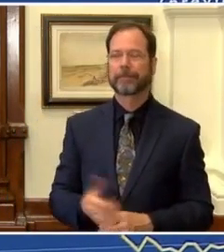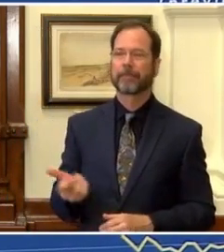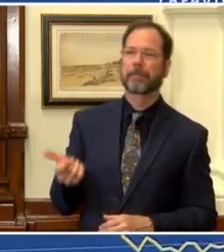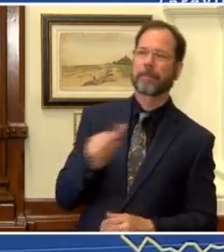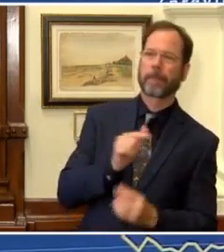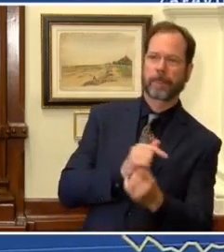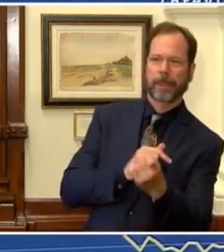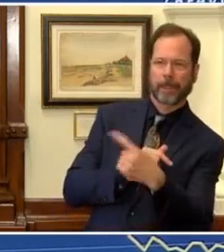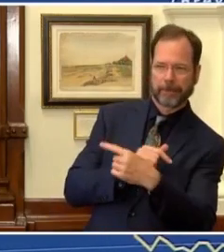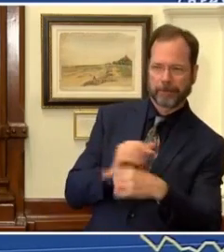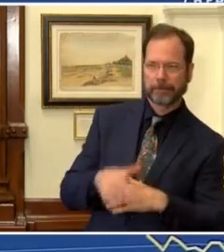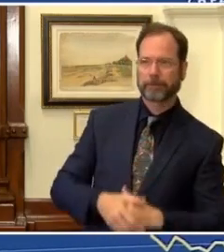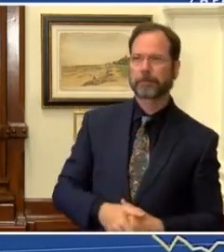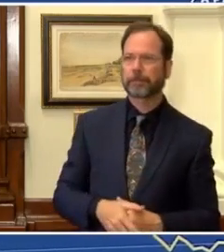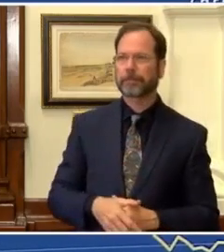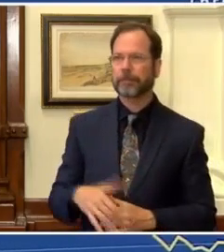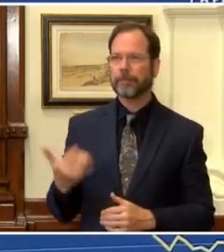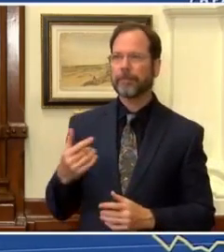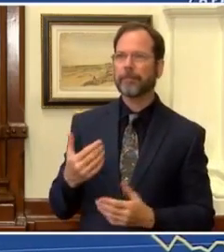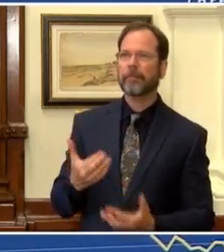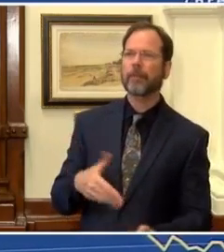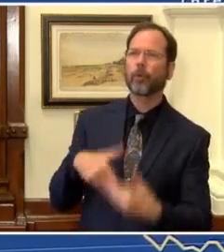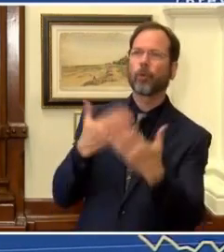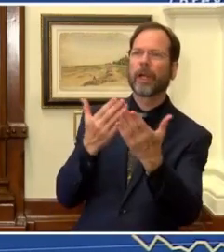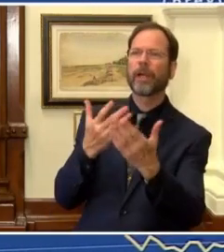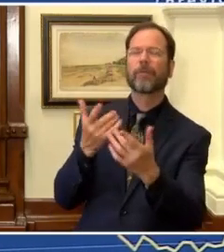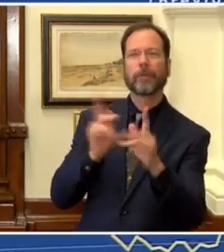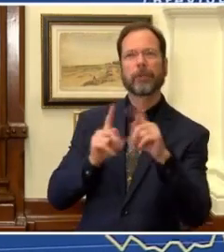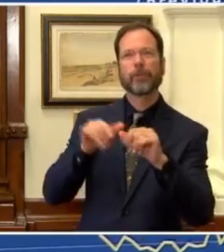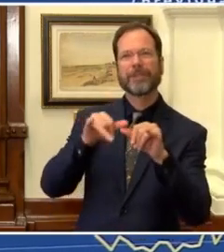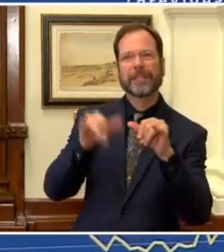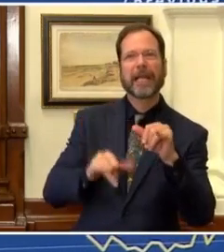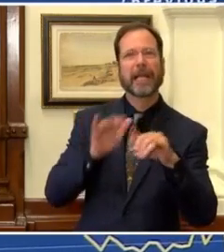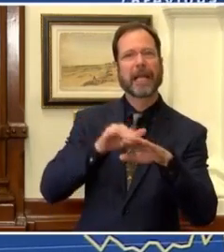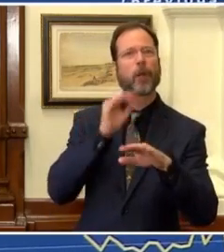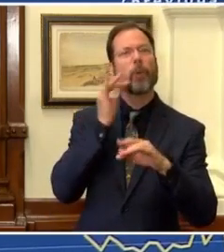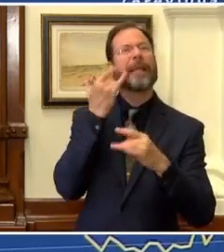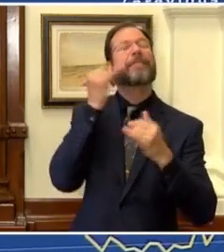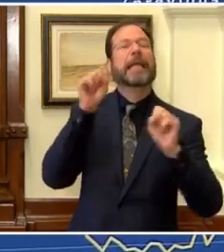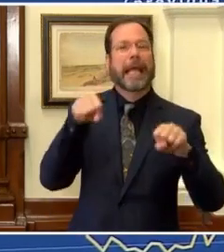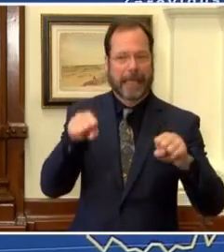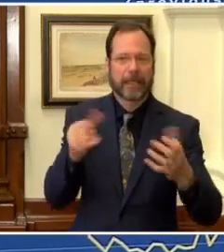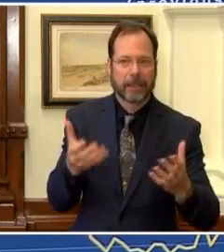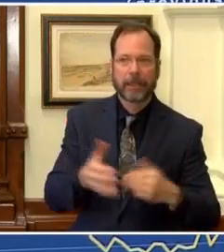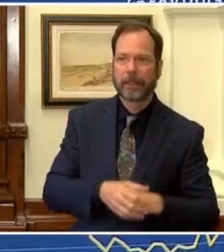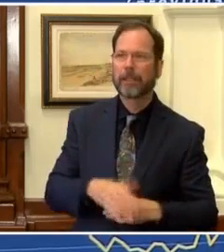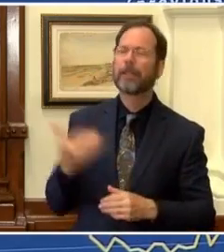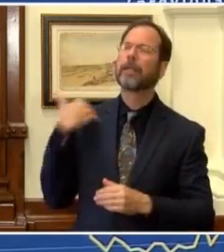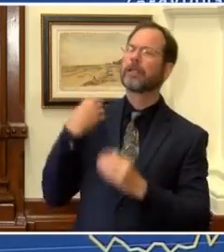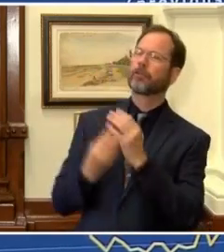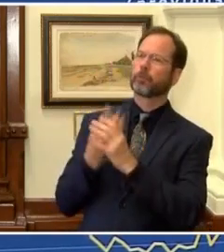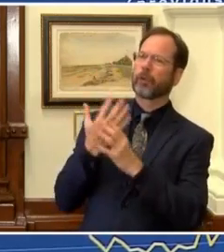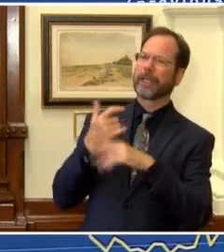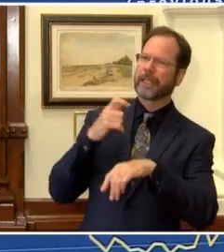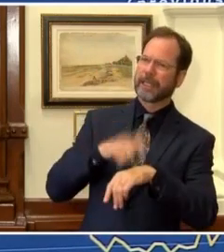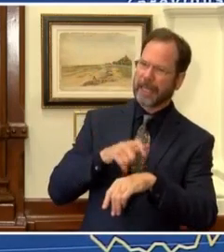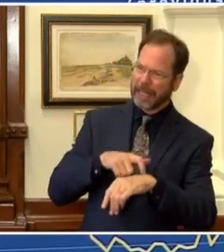LENS OF THE PEOPLE WHO ACT THAT WAY. REPORTER: THANK YOU, GOVERNOR. YOU ARE SAYING TODAY YOU RECOMMEND FOR TEXANS TO STAY AT